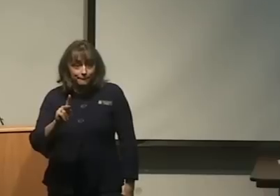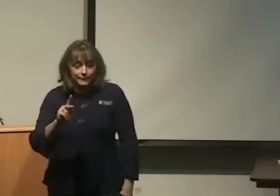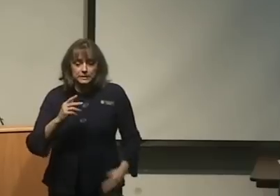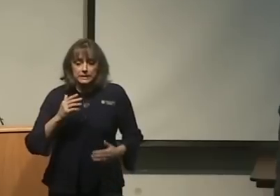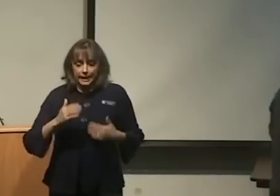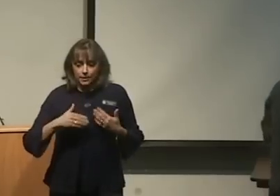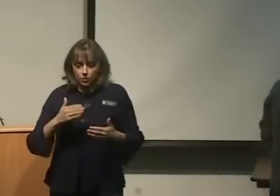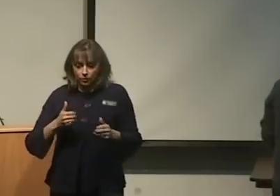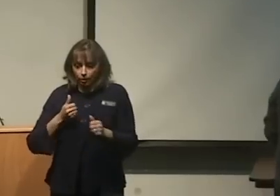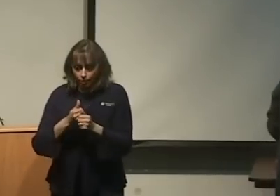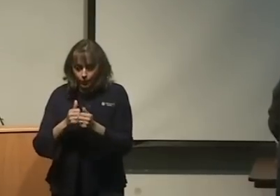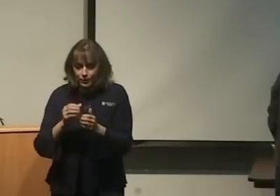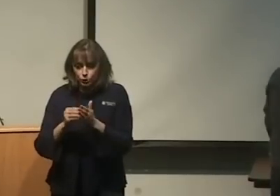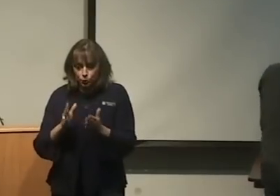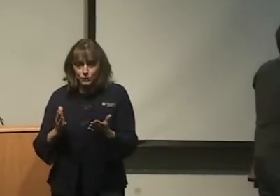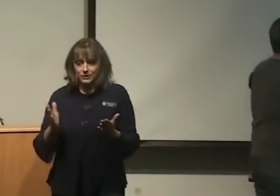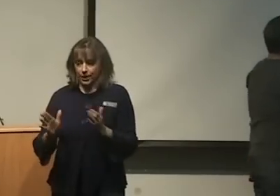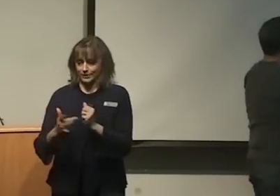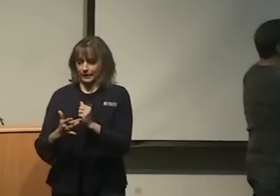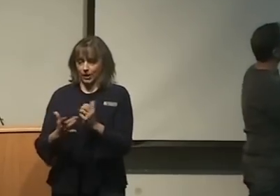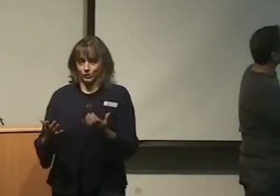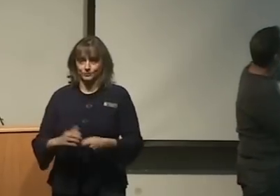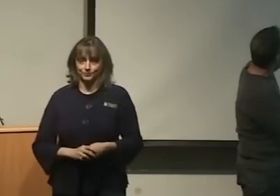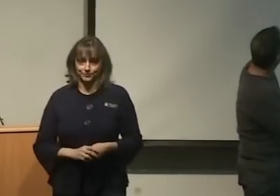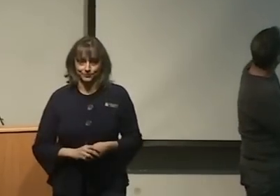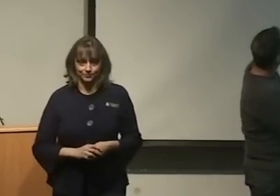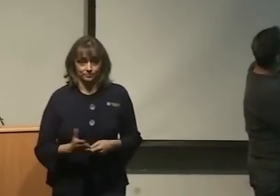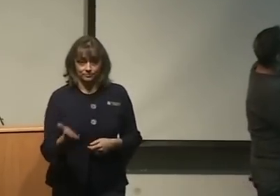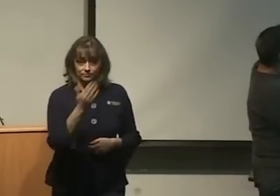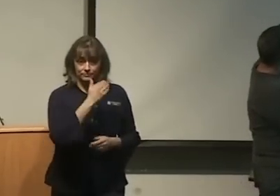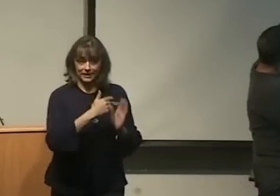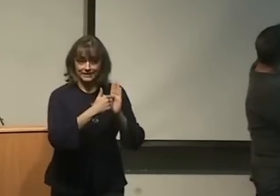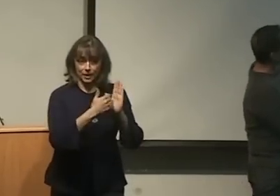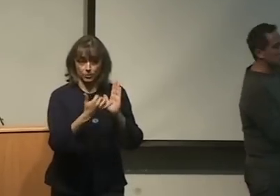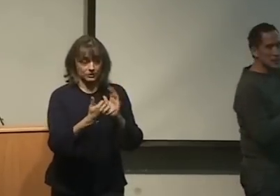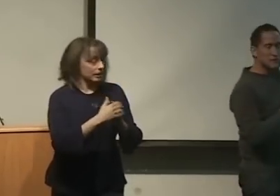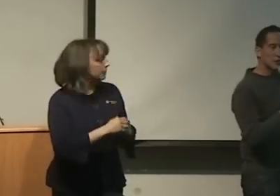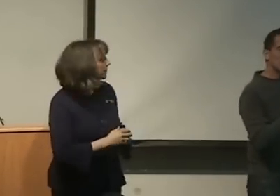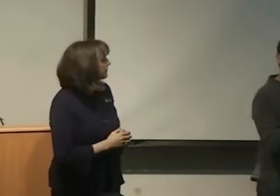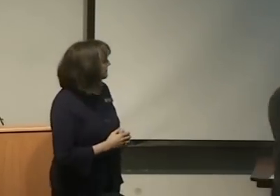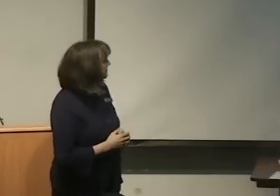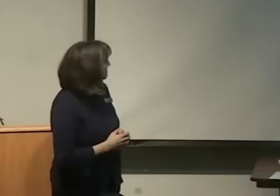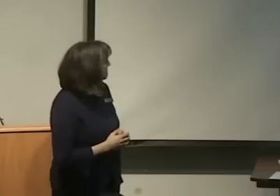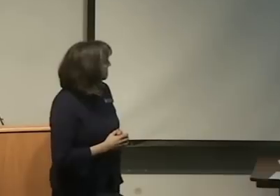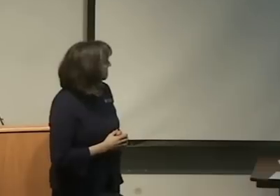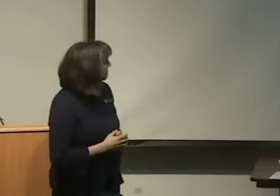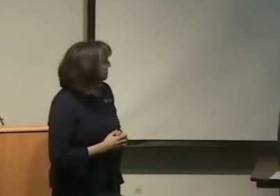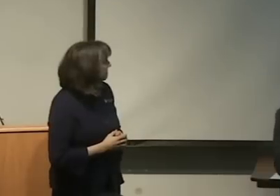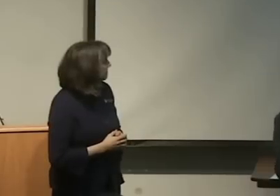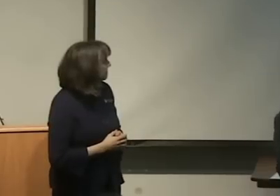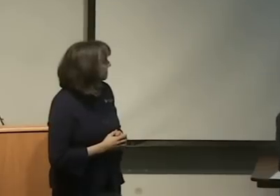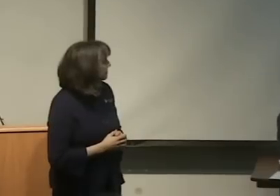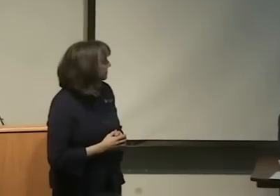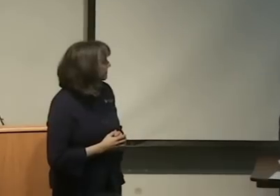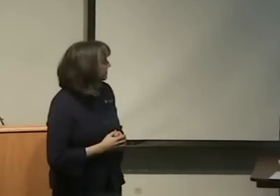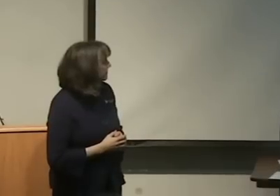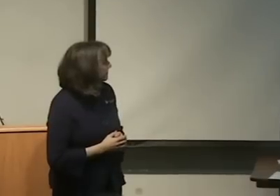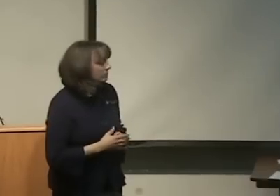Here's some examples. If you want to be on Facebook that's great. If you don't know how to use the privacy controls